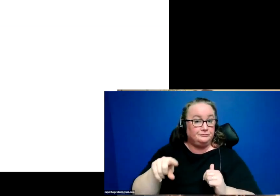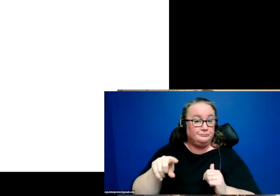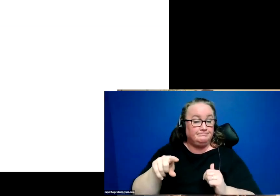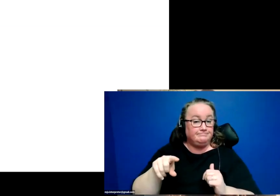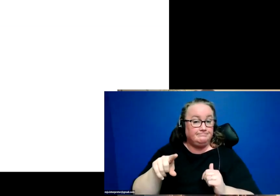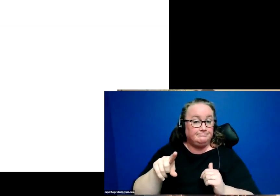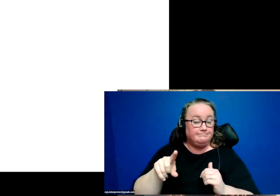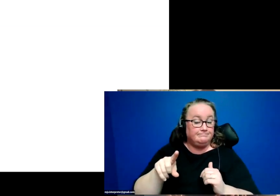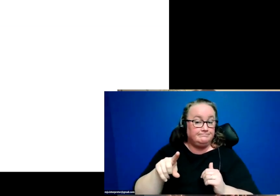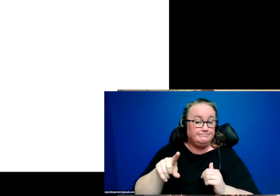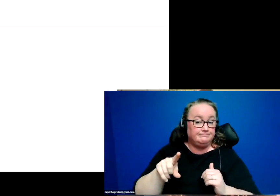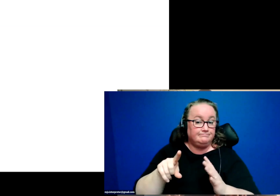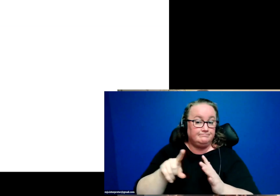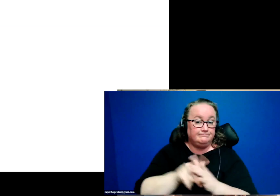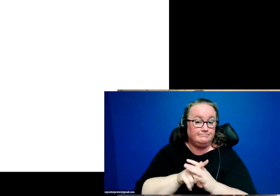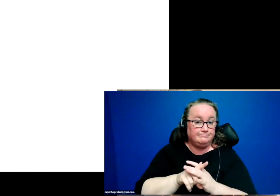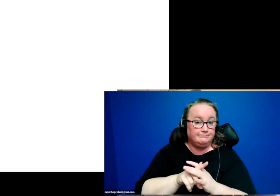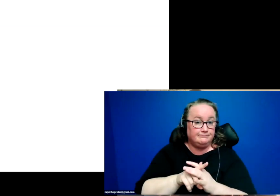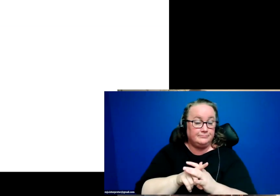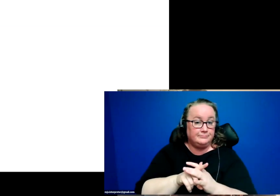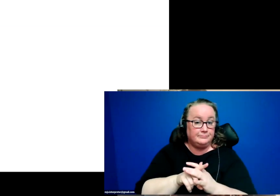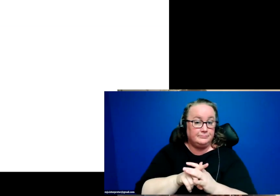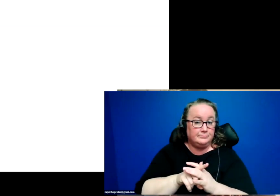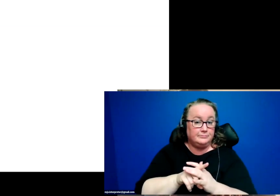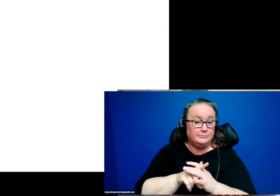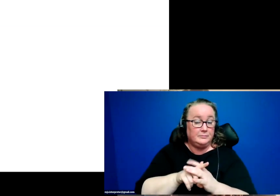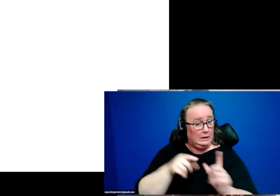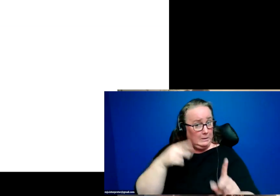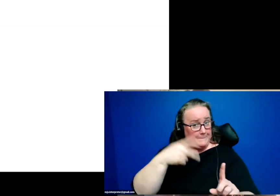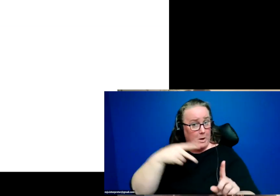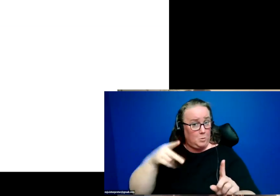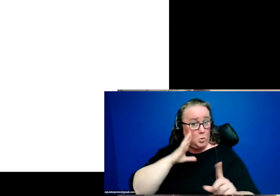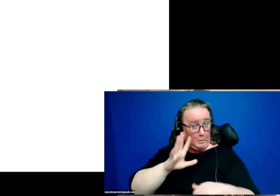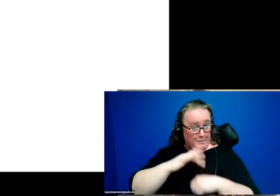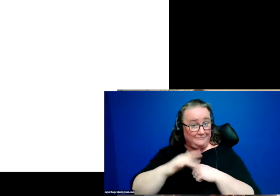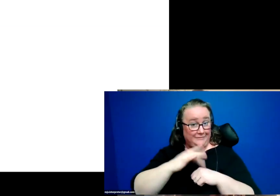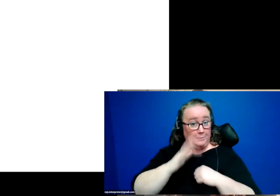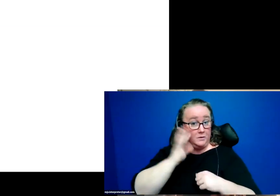is whether the PowerPoint will be available for future use.